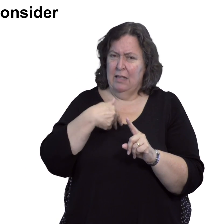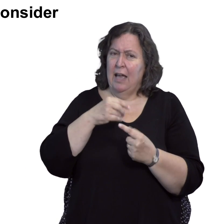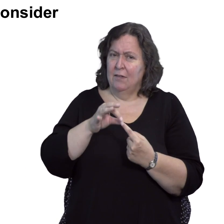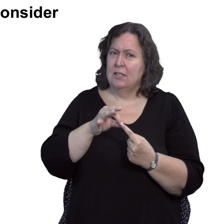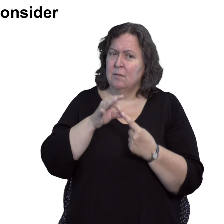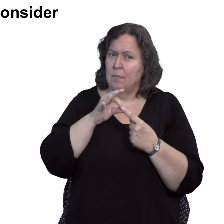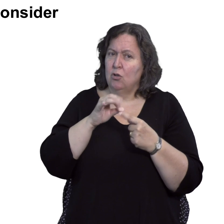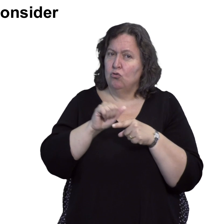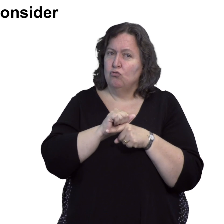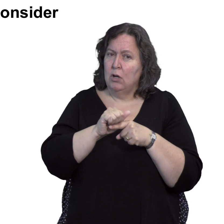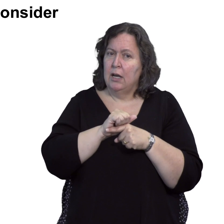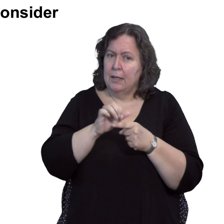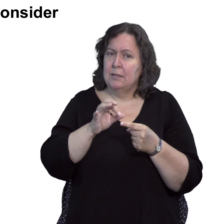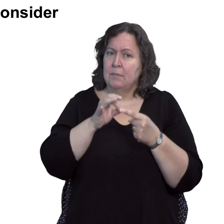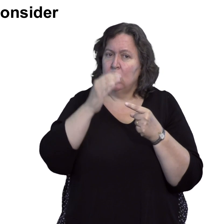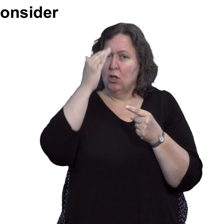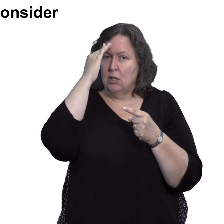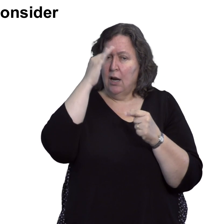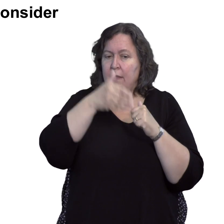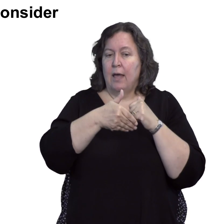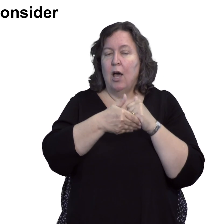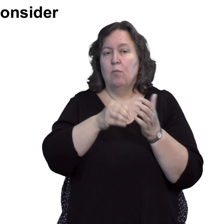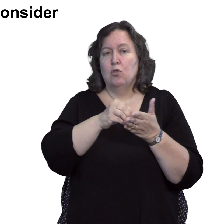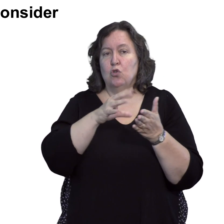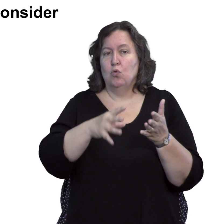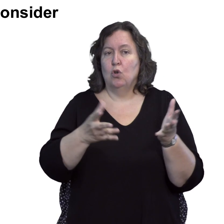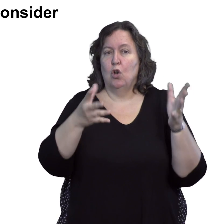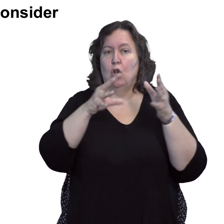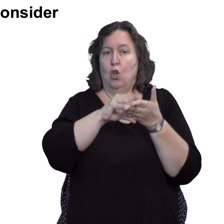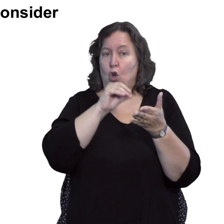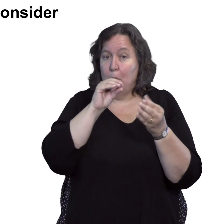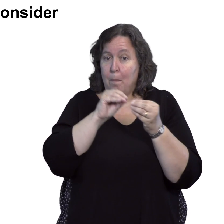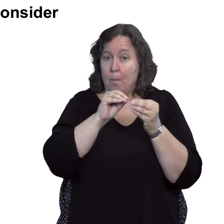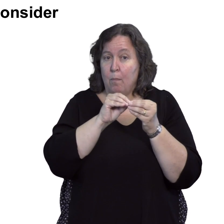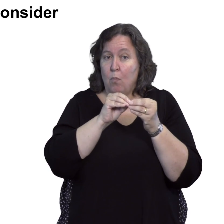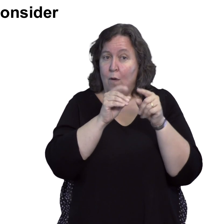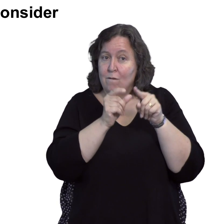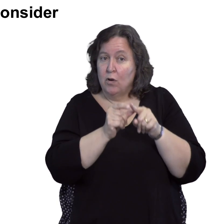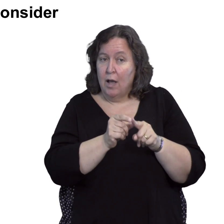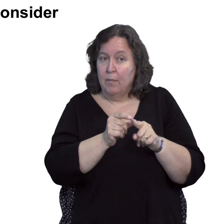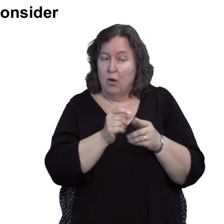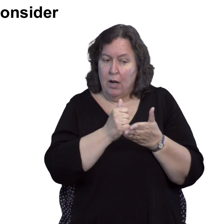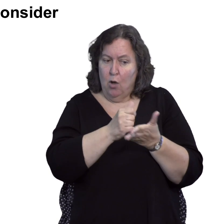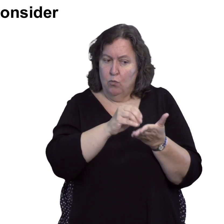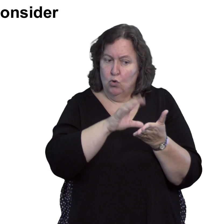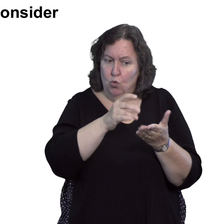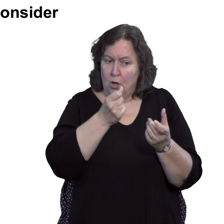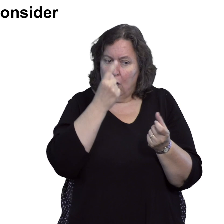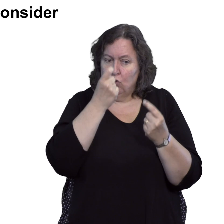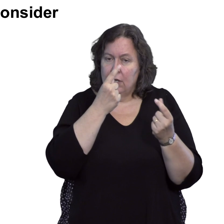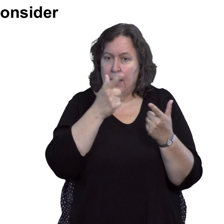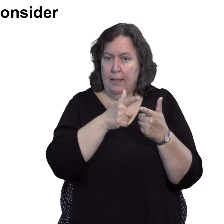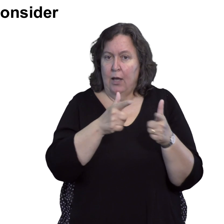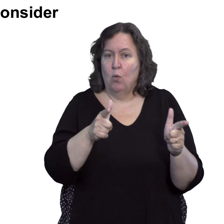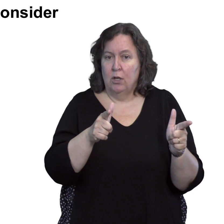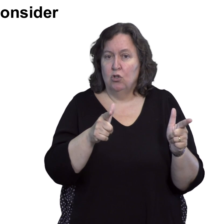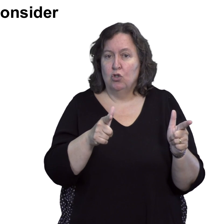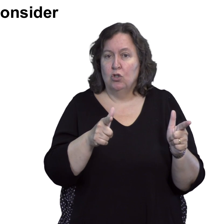have specialized training and knowledge that can help students learn more vocabulary words, and understand language.